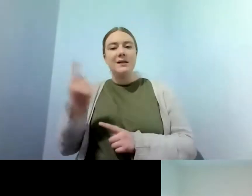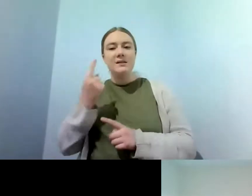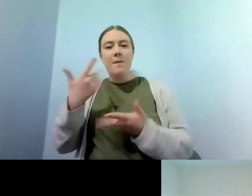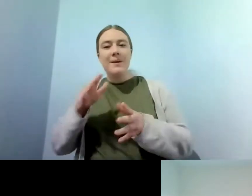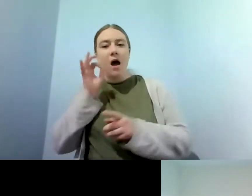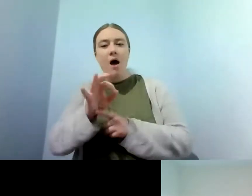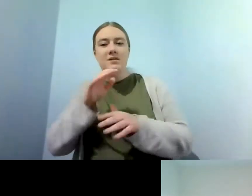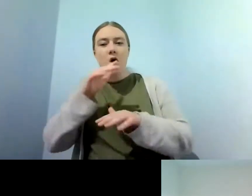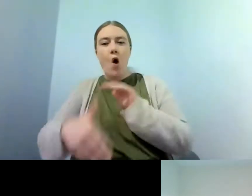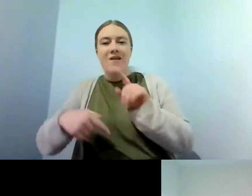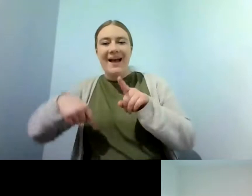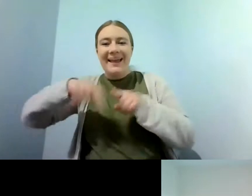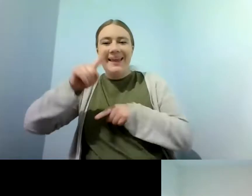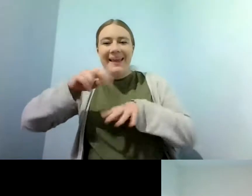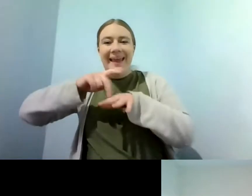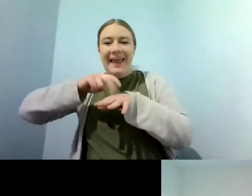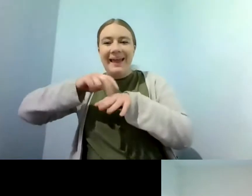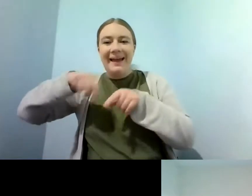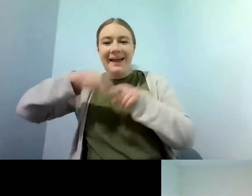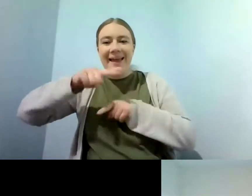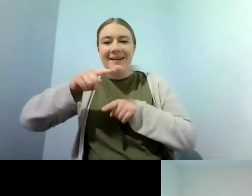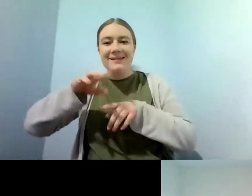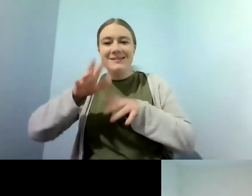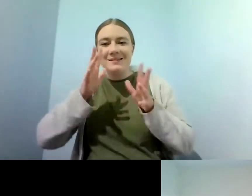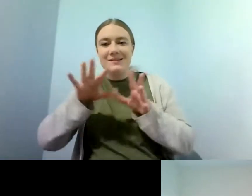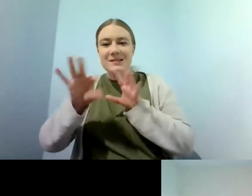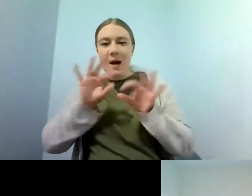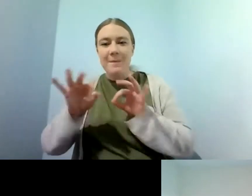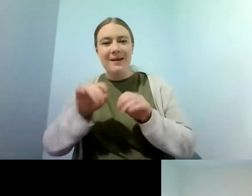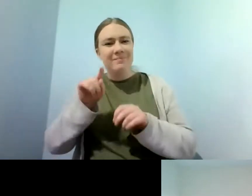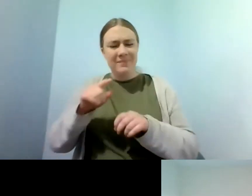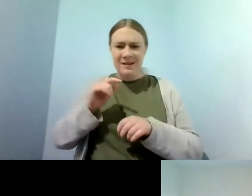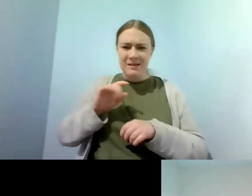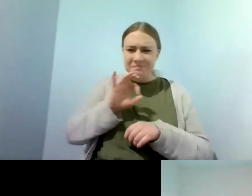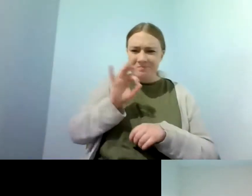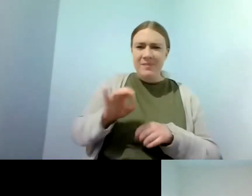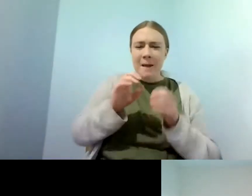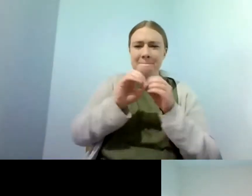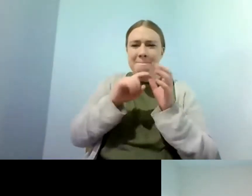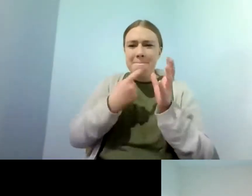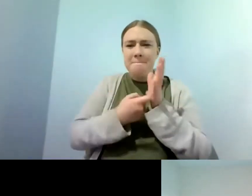little avon yeah i'm i've just queried what bart and it's an acronym so i'm just wondering what it